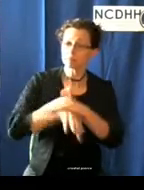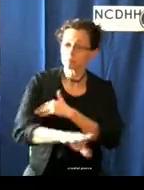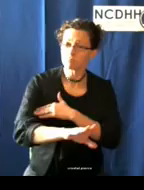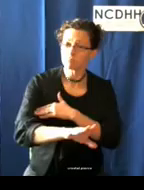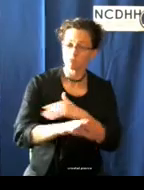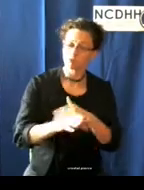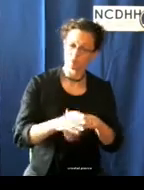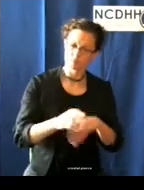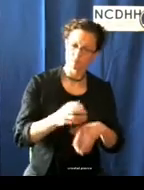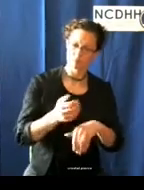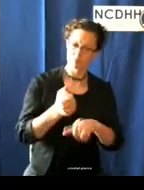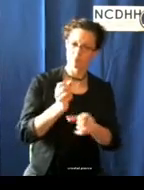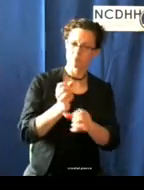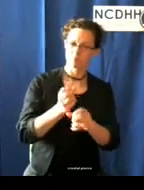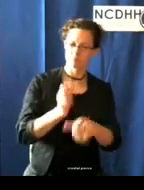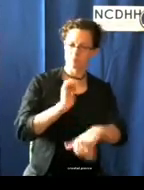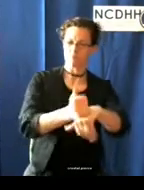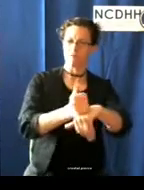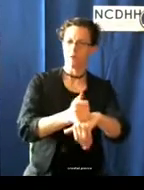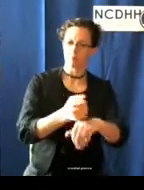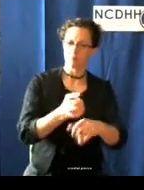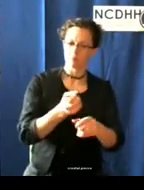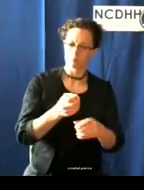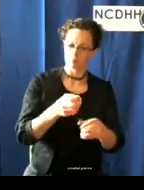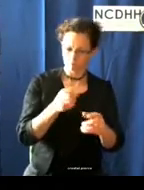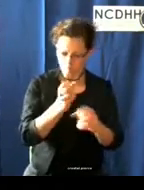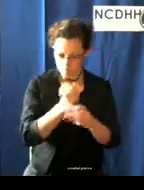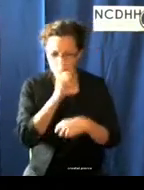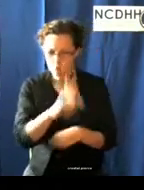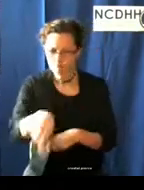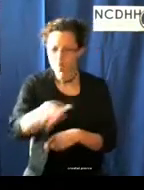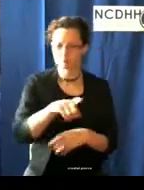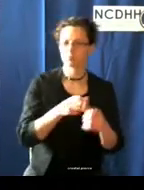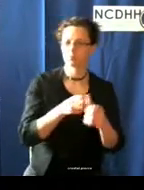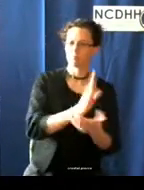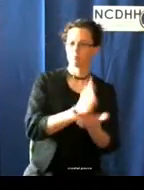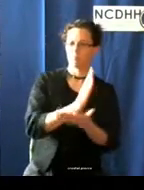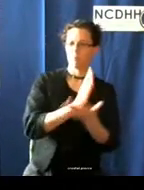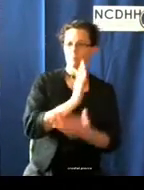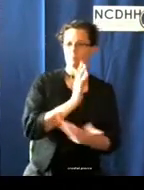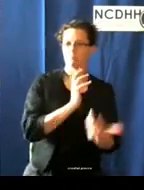THESE THREE FEDERAL LAWS IS THAT THERE IS SOME VERY SPECIFIC NEBRASKA